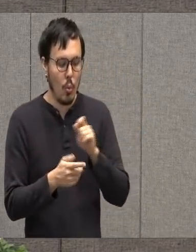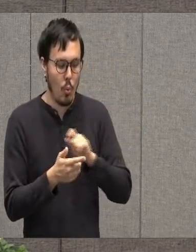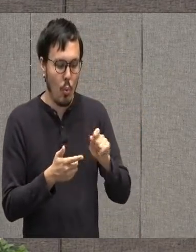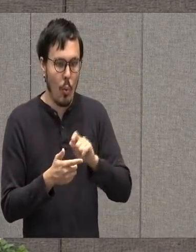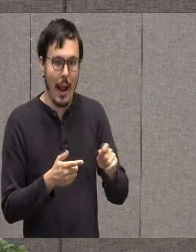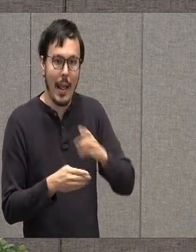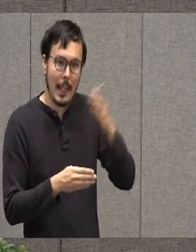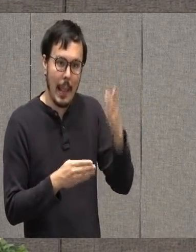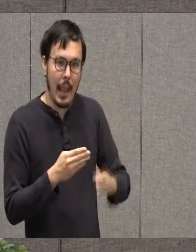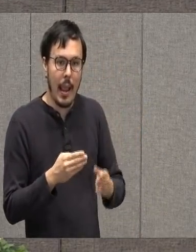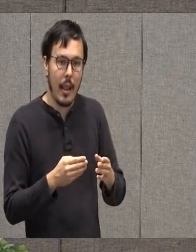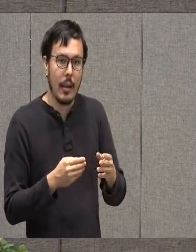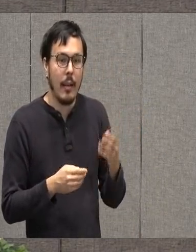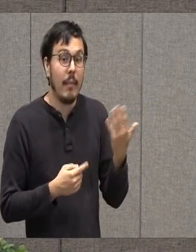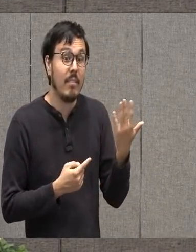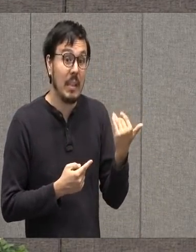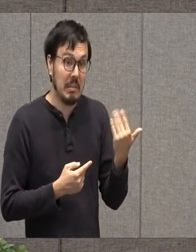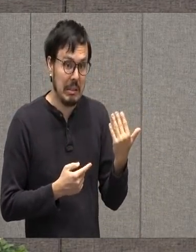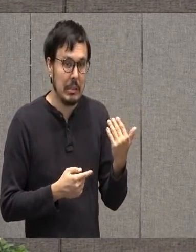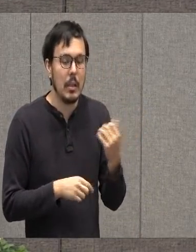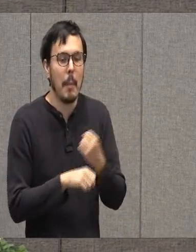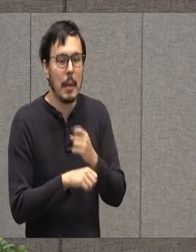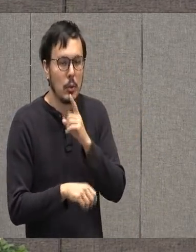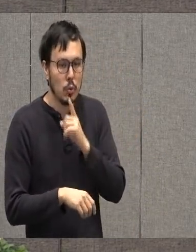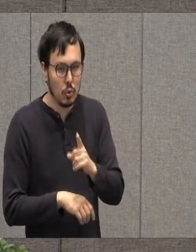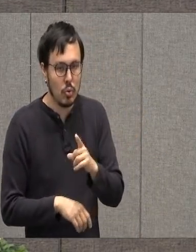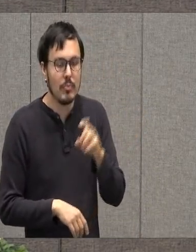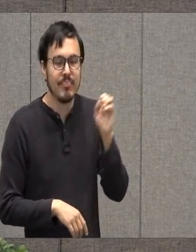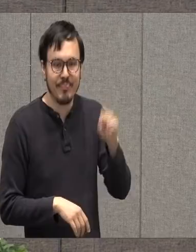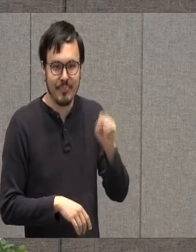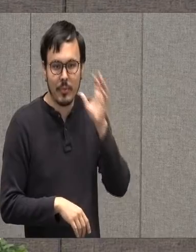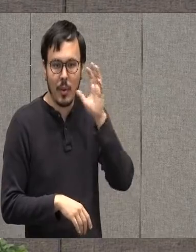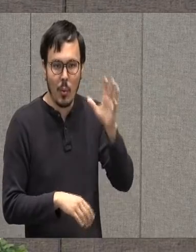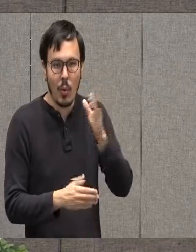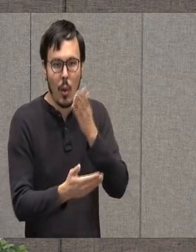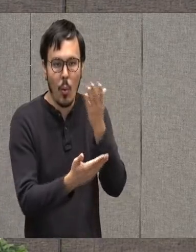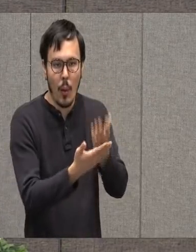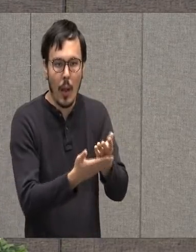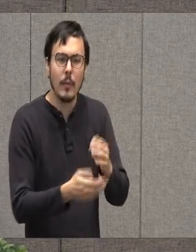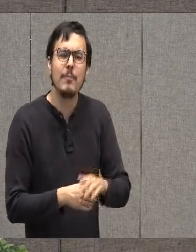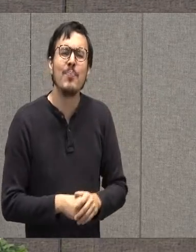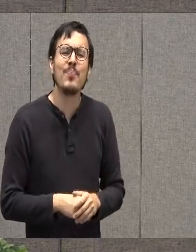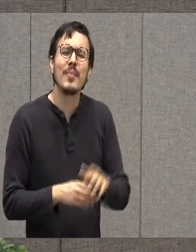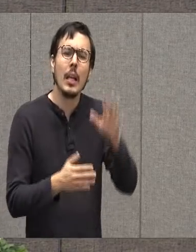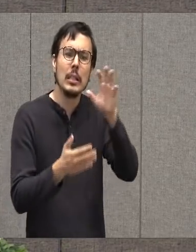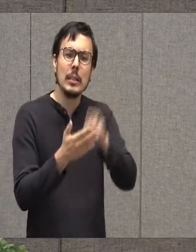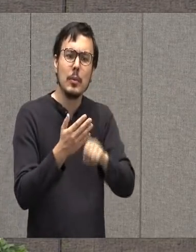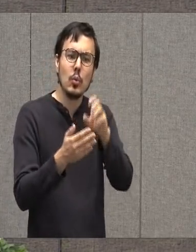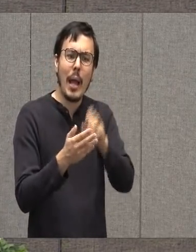Now what could we do to make a subtraction sentence that equals 15?